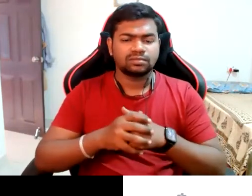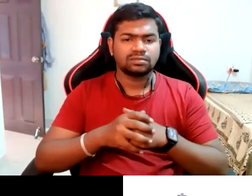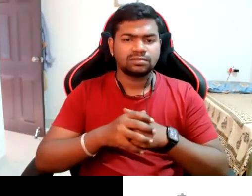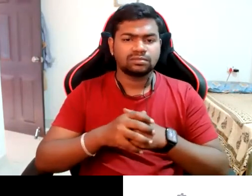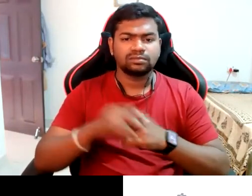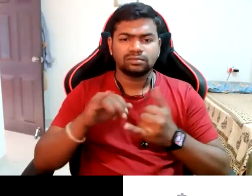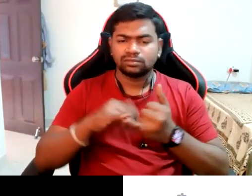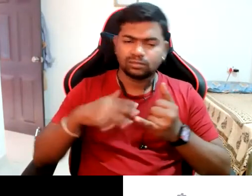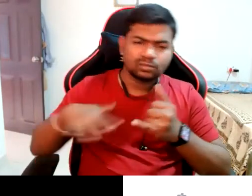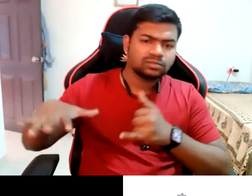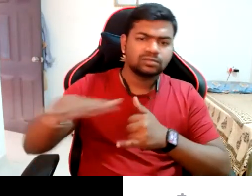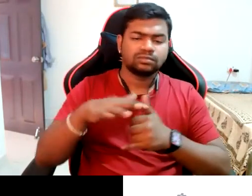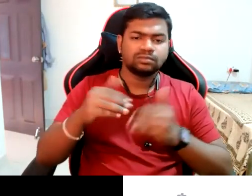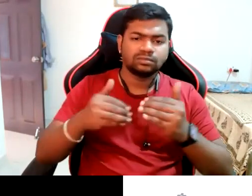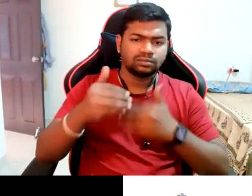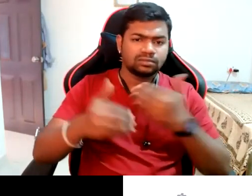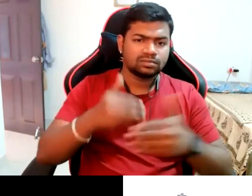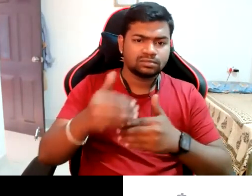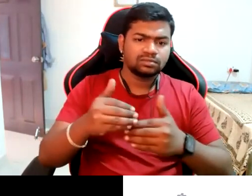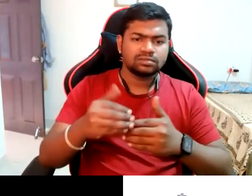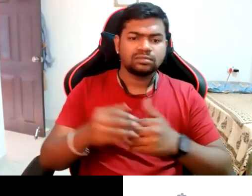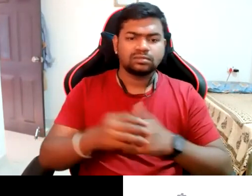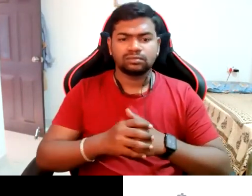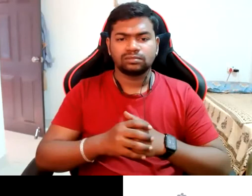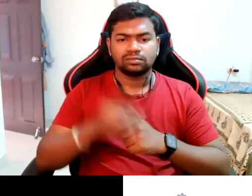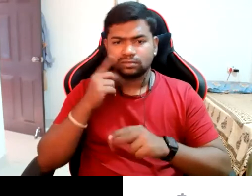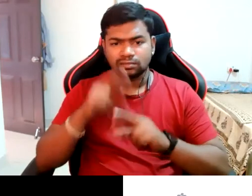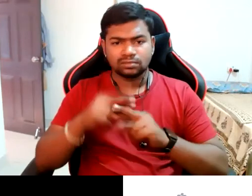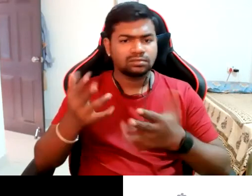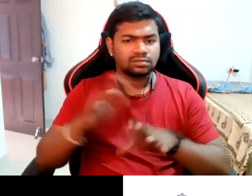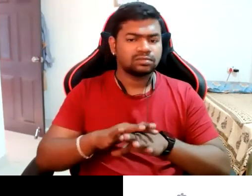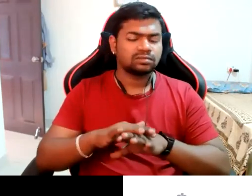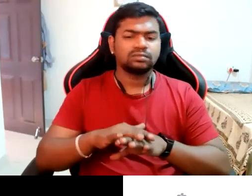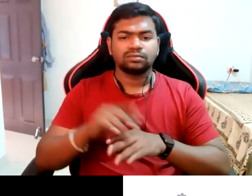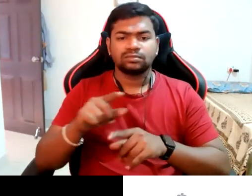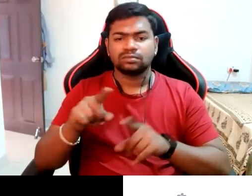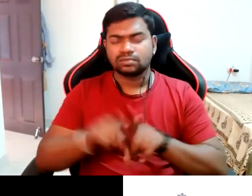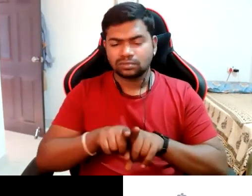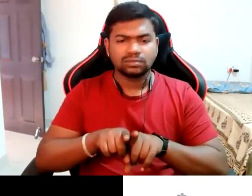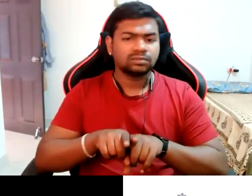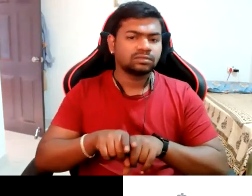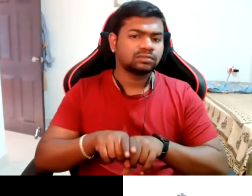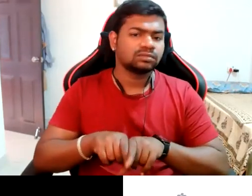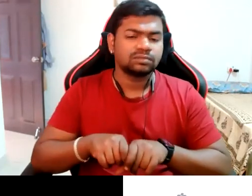steps towards the people. inclusion is a two way steps people.